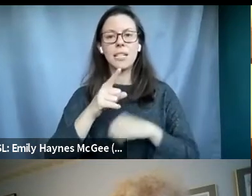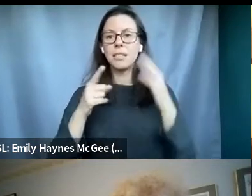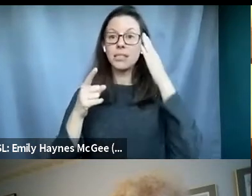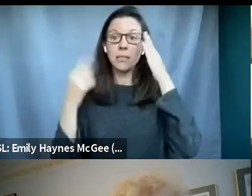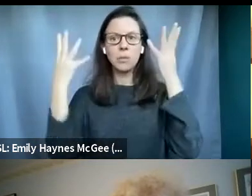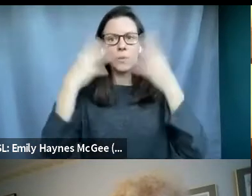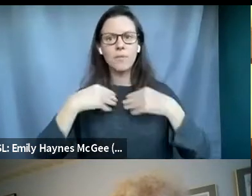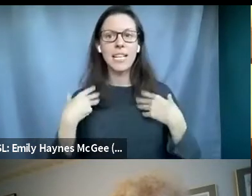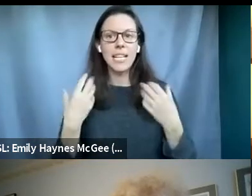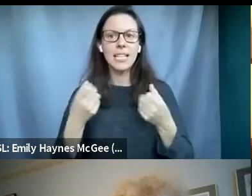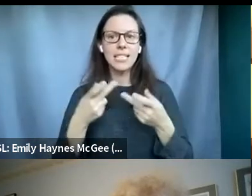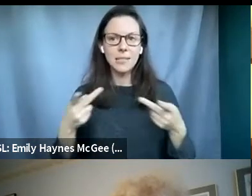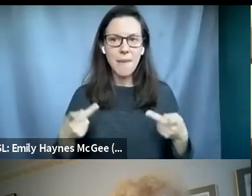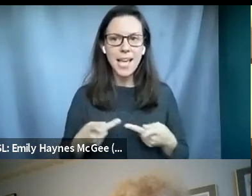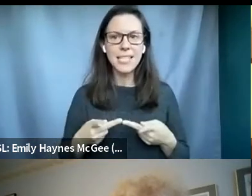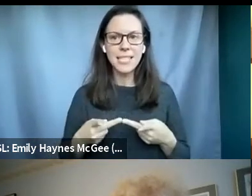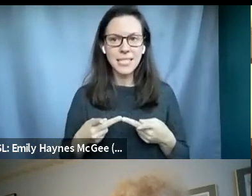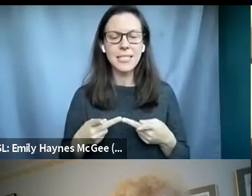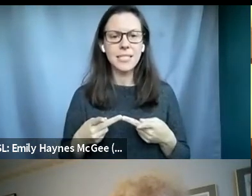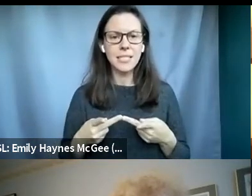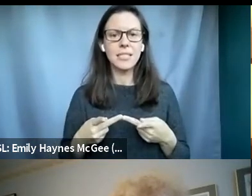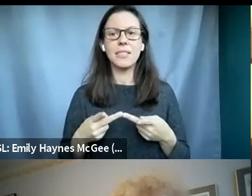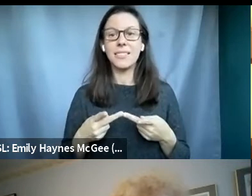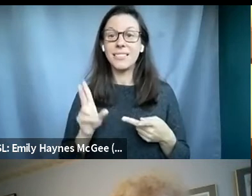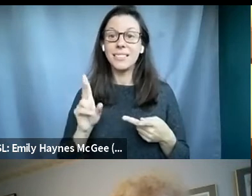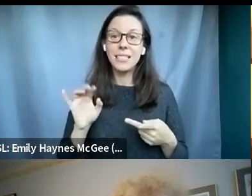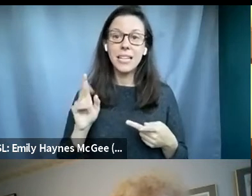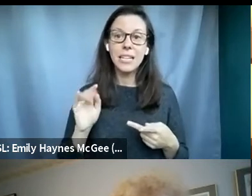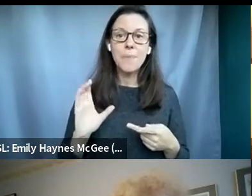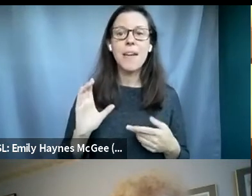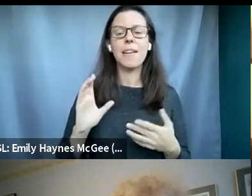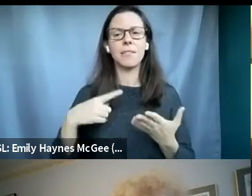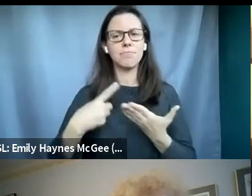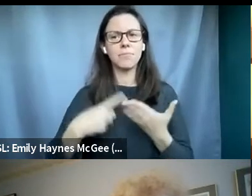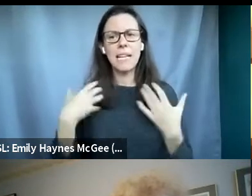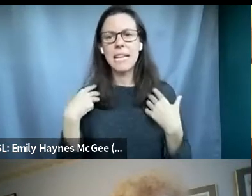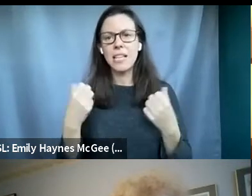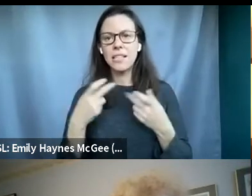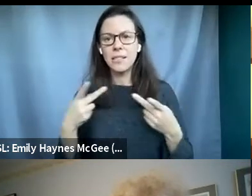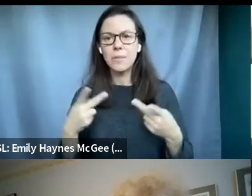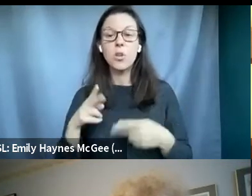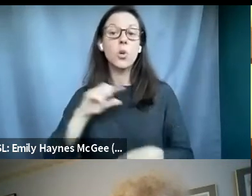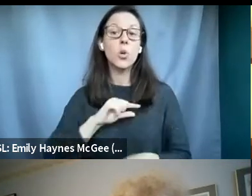these topics and work that was created and then they came in and did a sort of bath salts